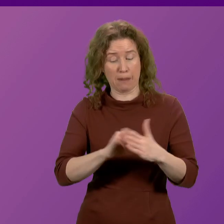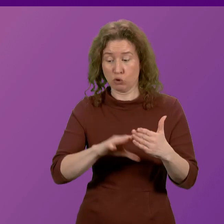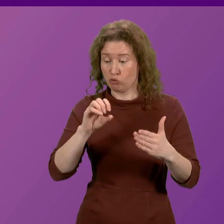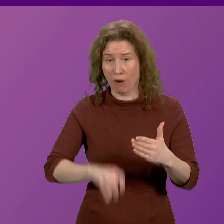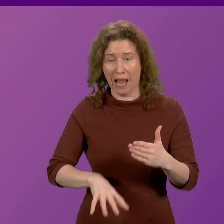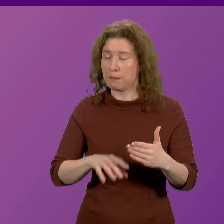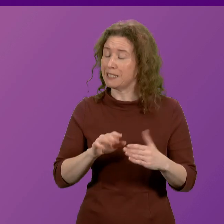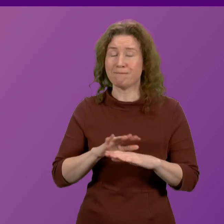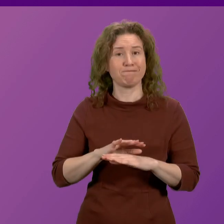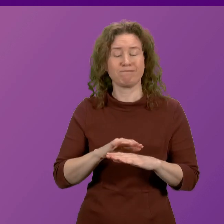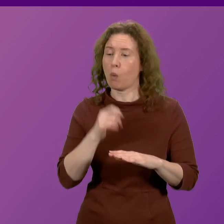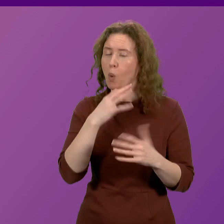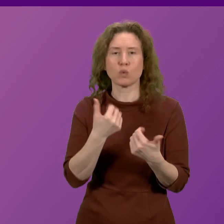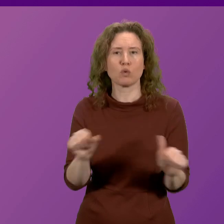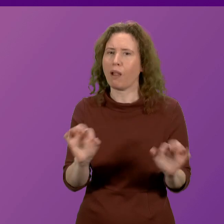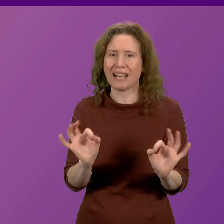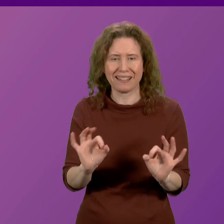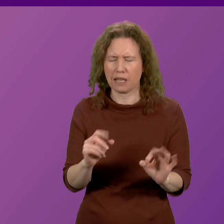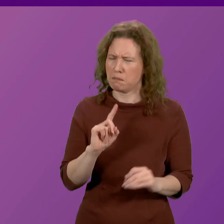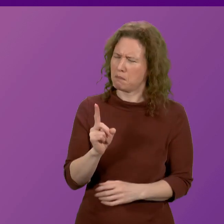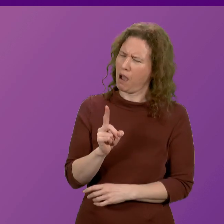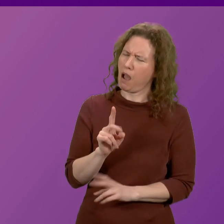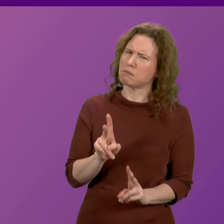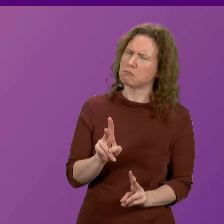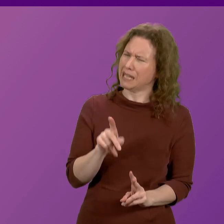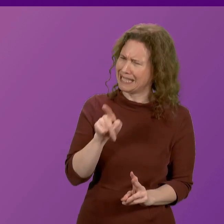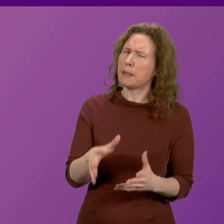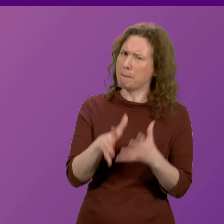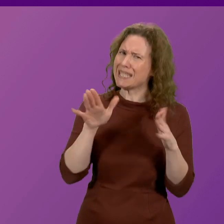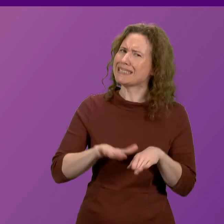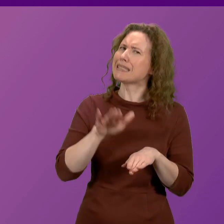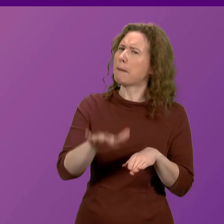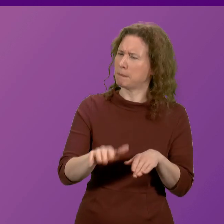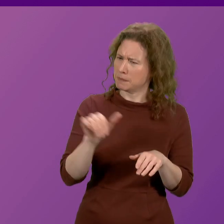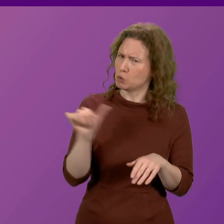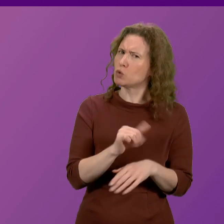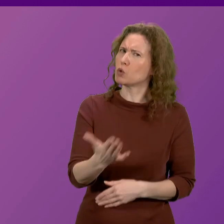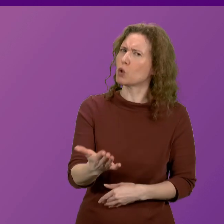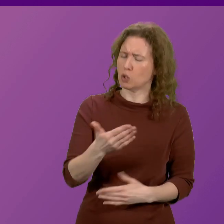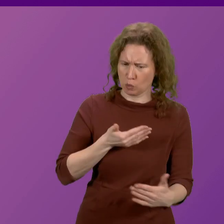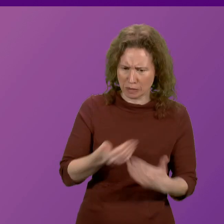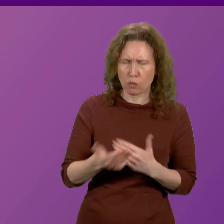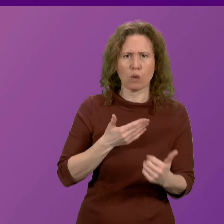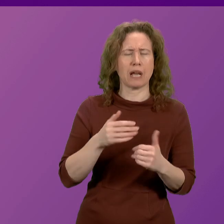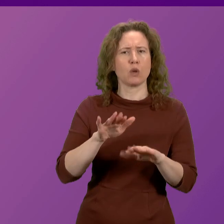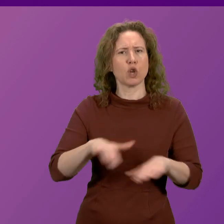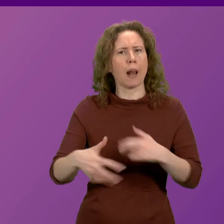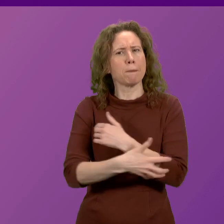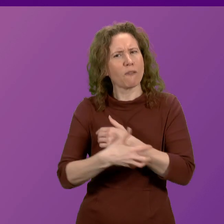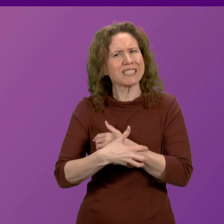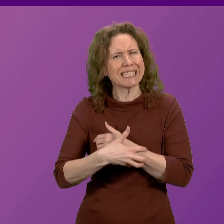a “silver bullet”. However, I believe that it is a major step in tackling child poverty. Does the